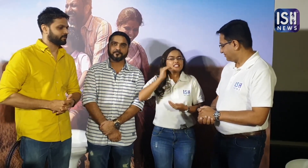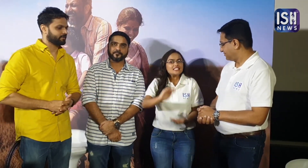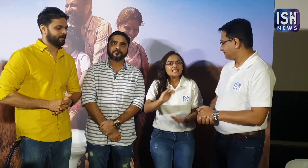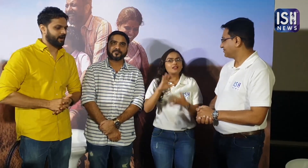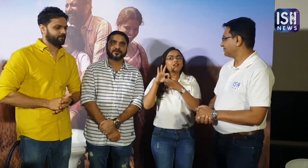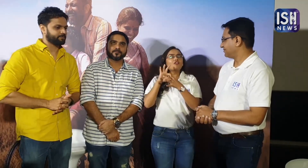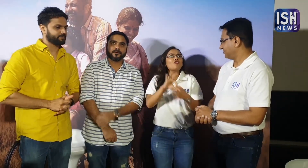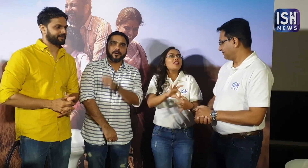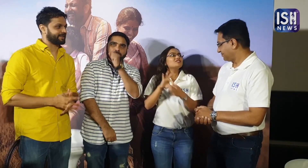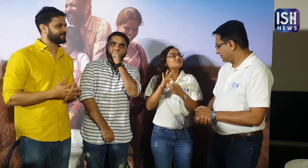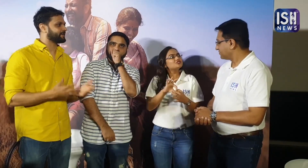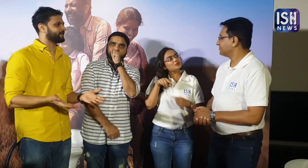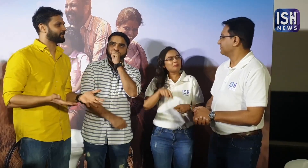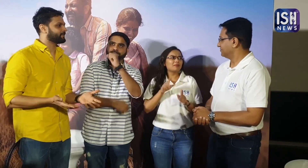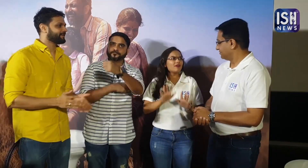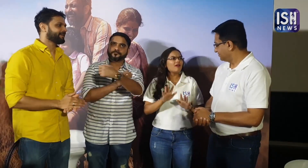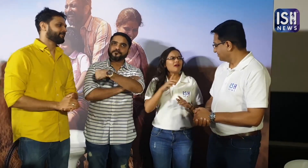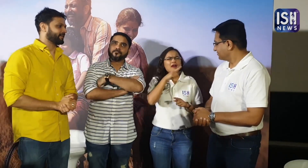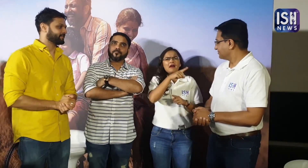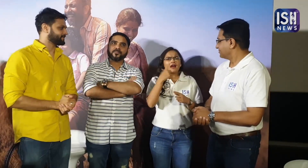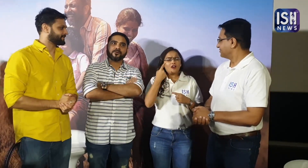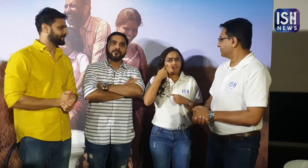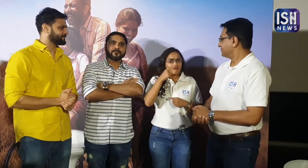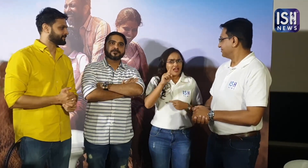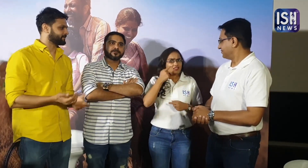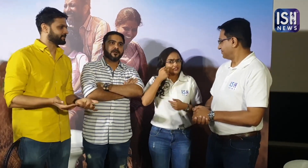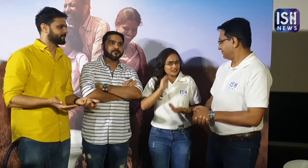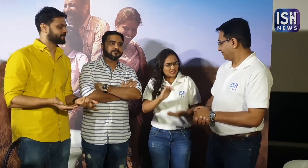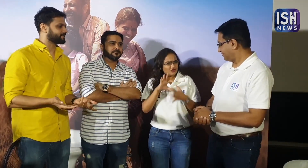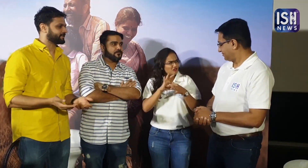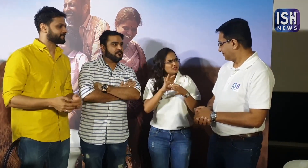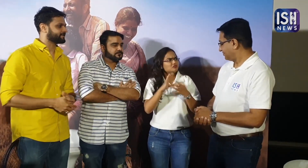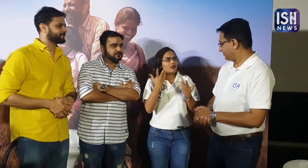No matter how you are, a father son relationship does not change.